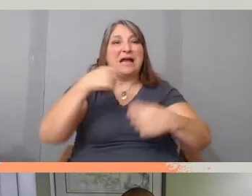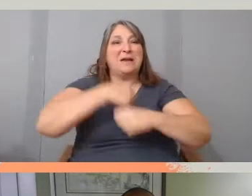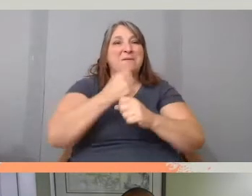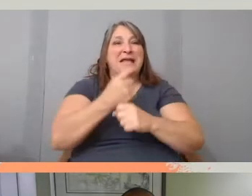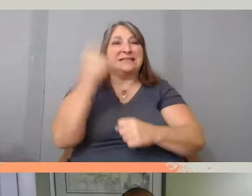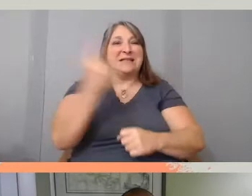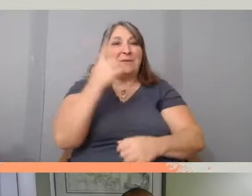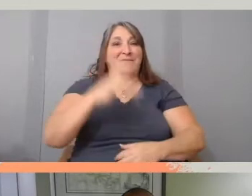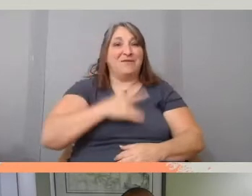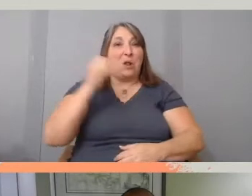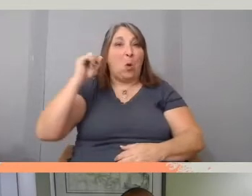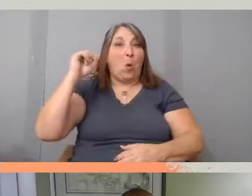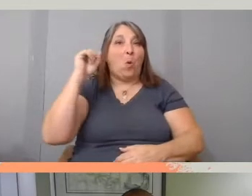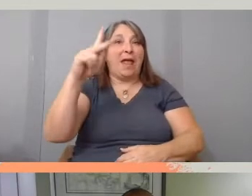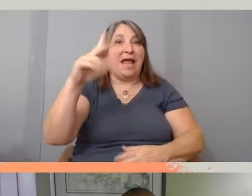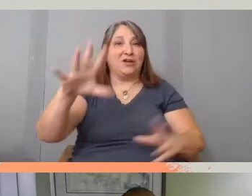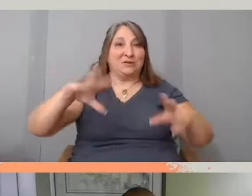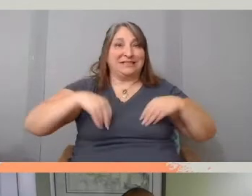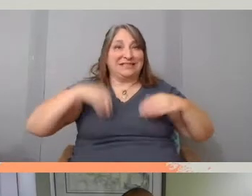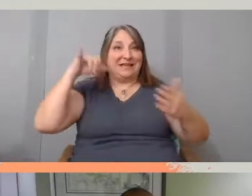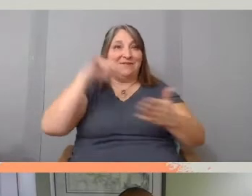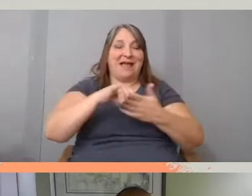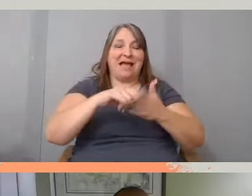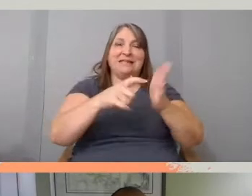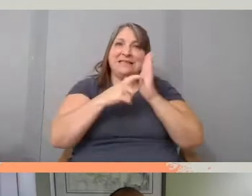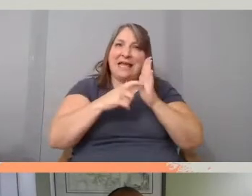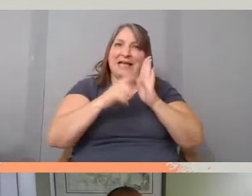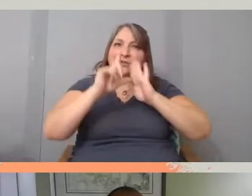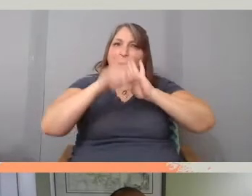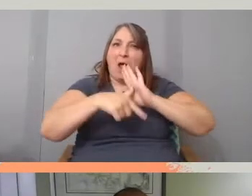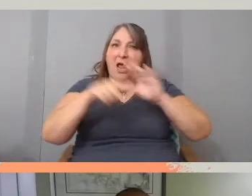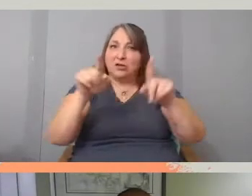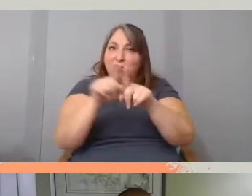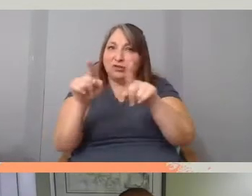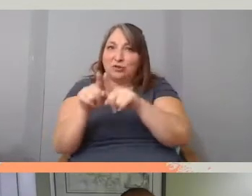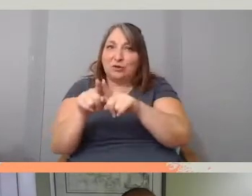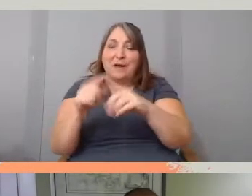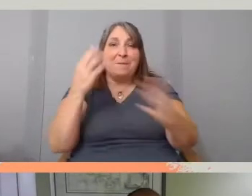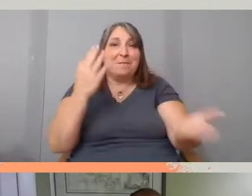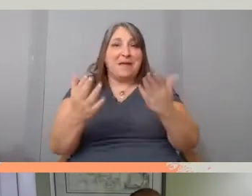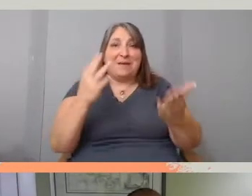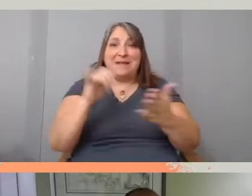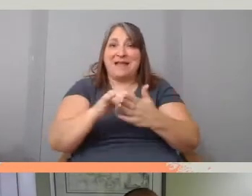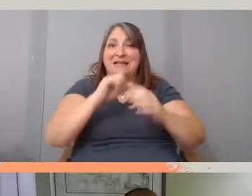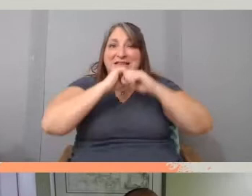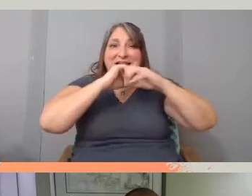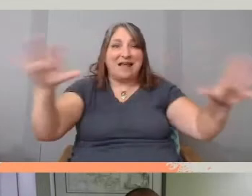to receive that takes time too. And that may or may not have anything to do with filmmaking.